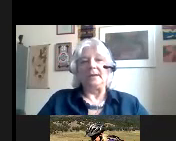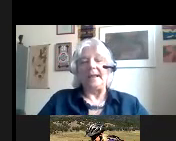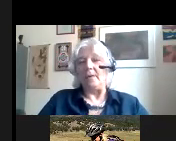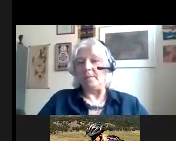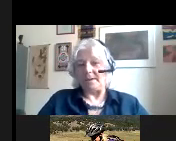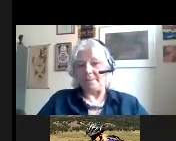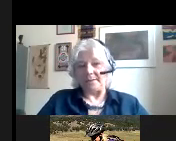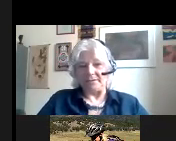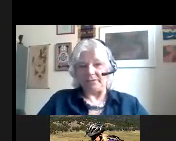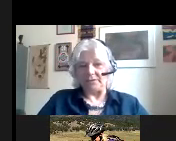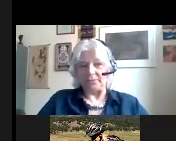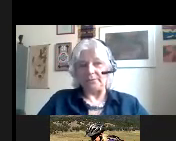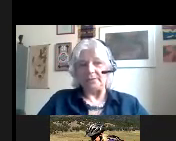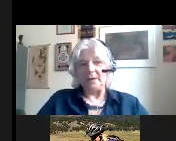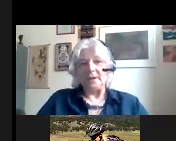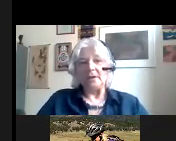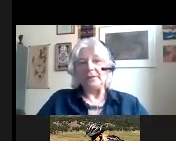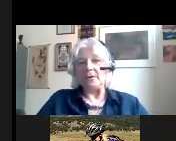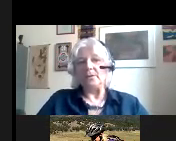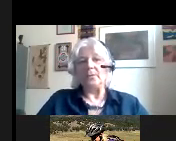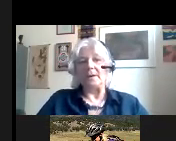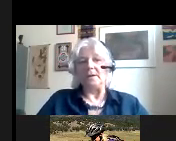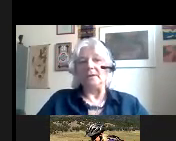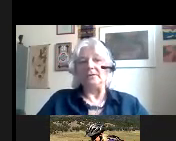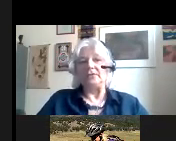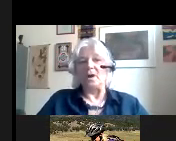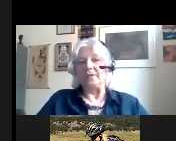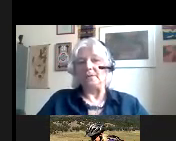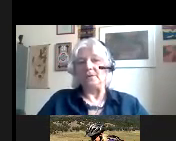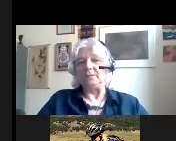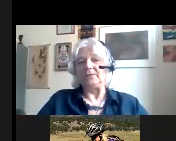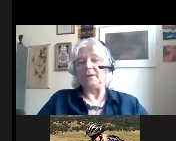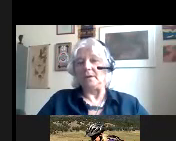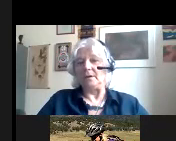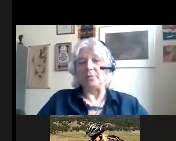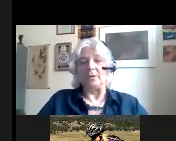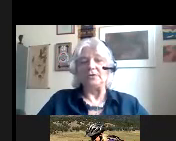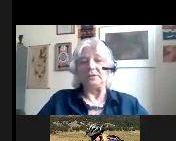might impact individuals. It also recognizes trauma symptoms and approaches to